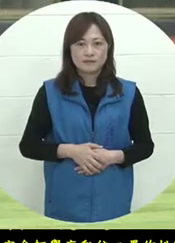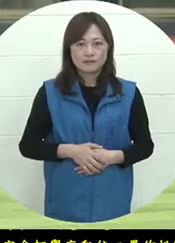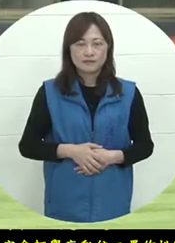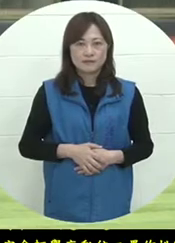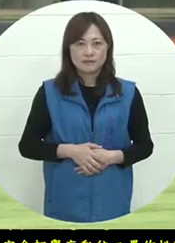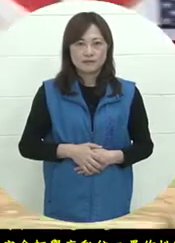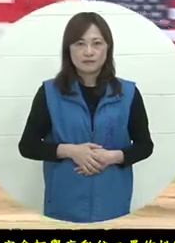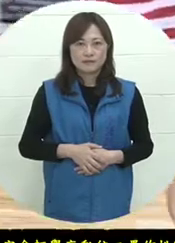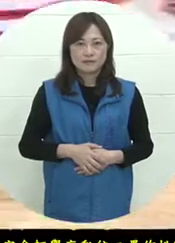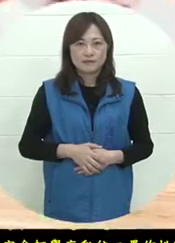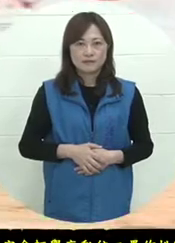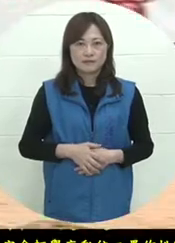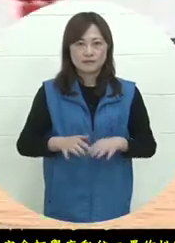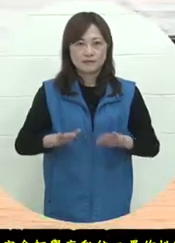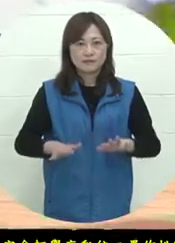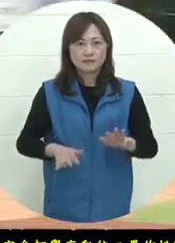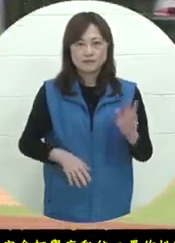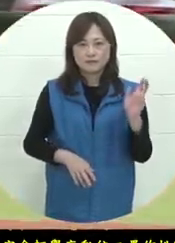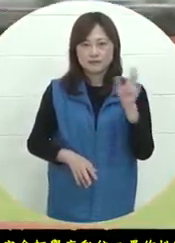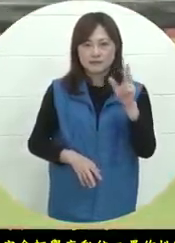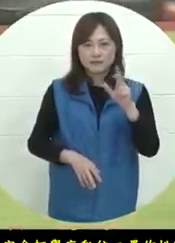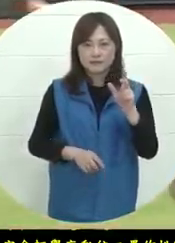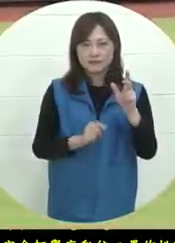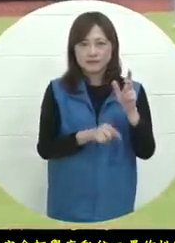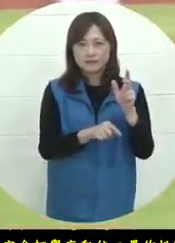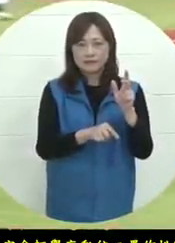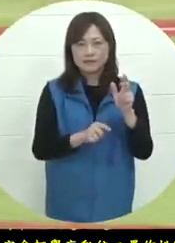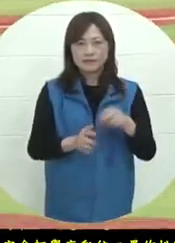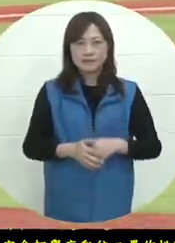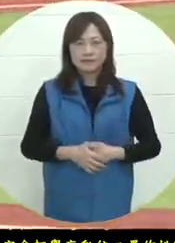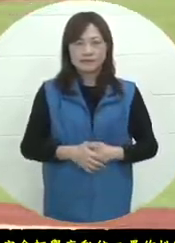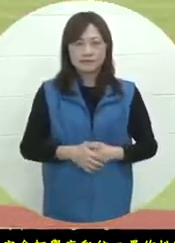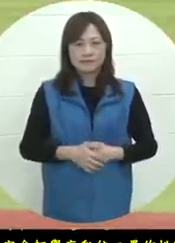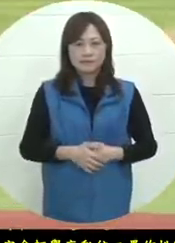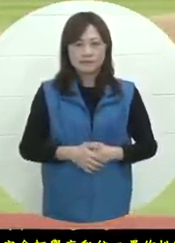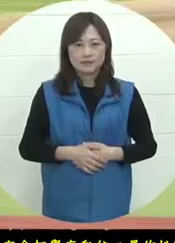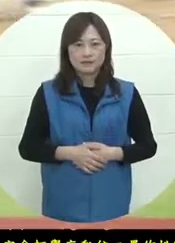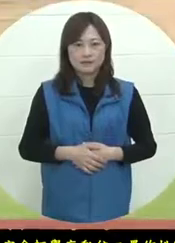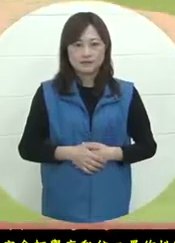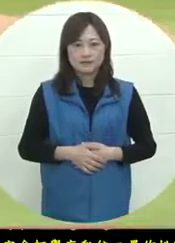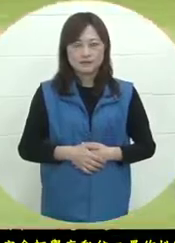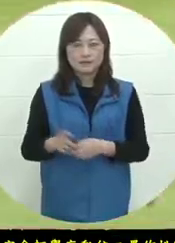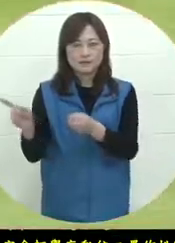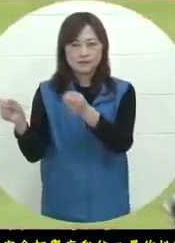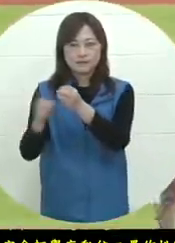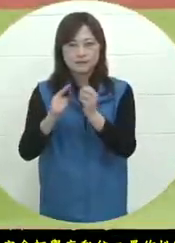At this time, the pitcher finally made a throw during the duel with seven.